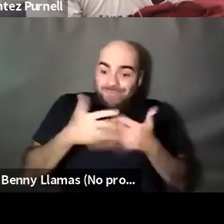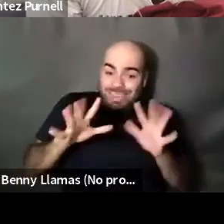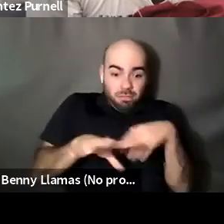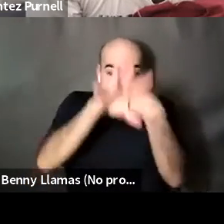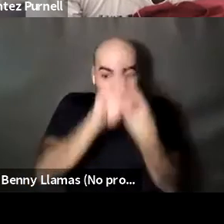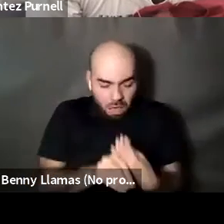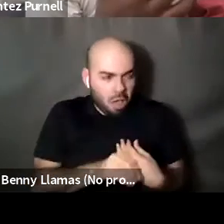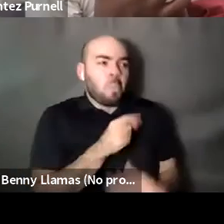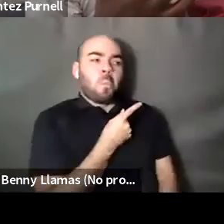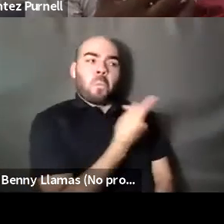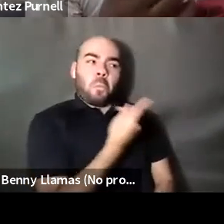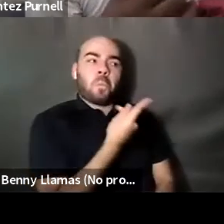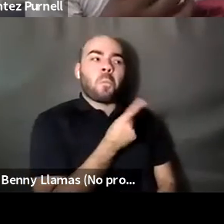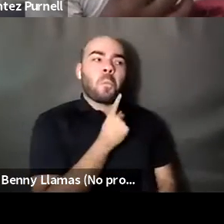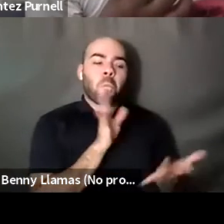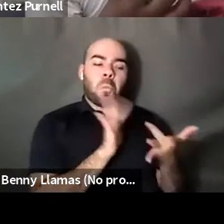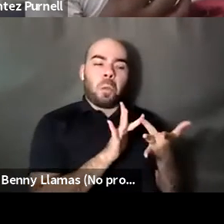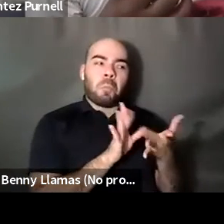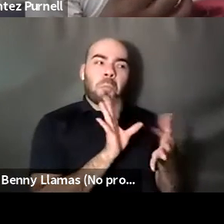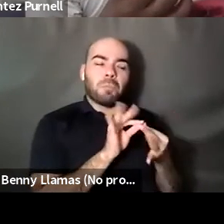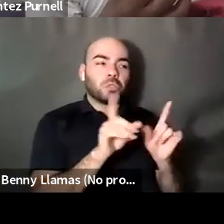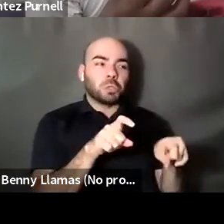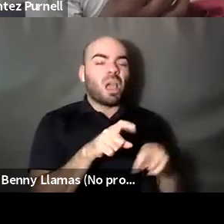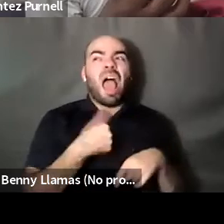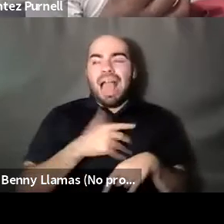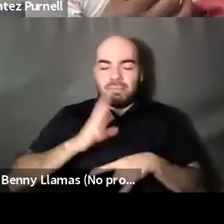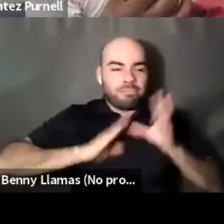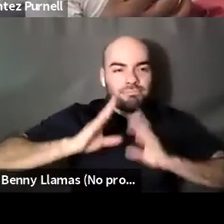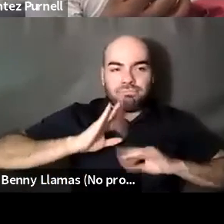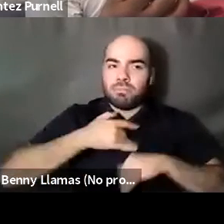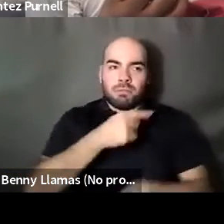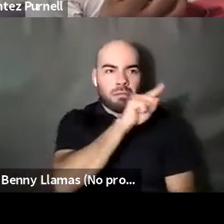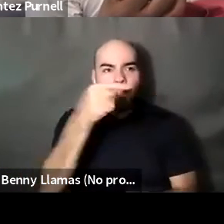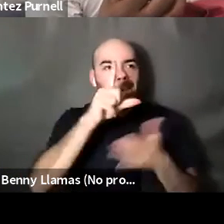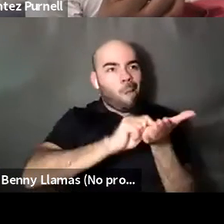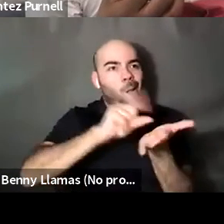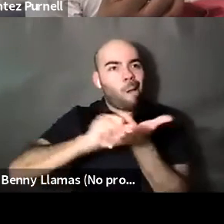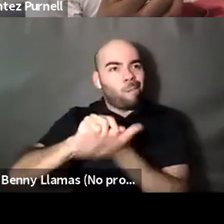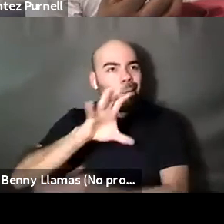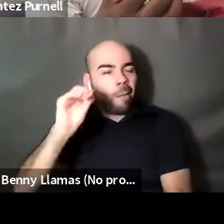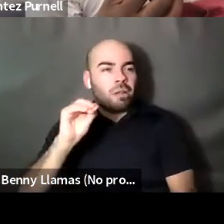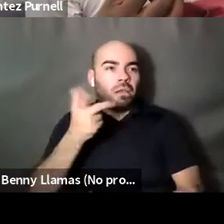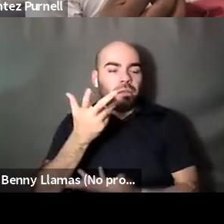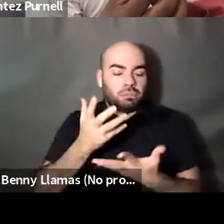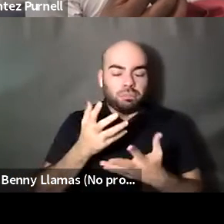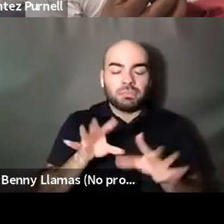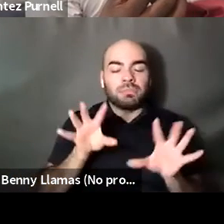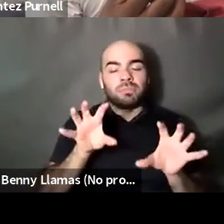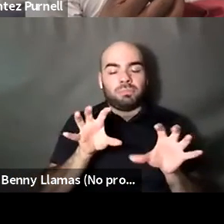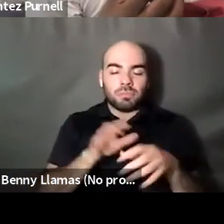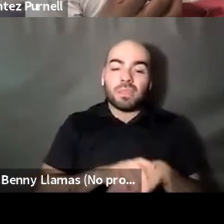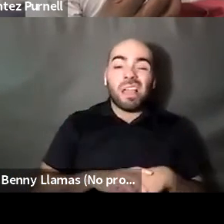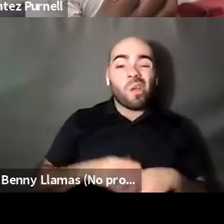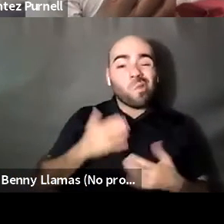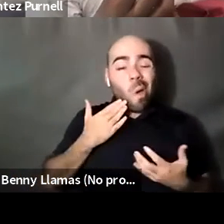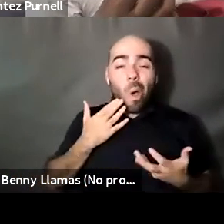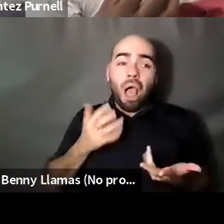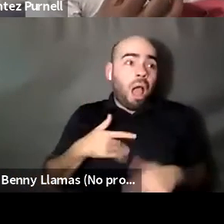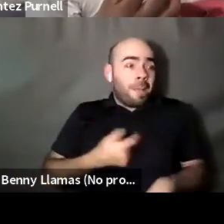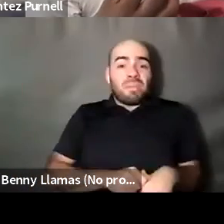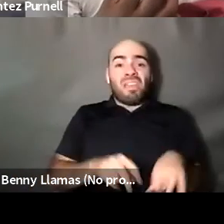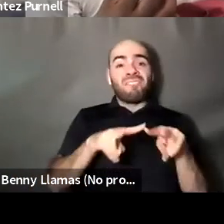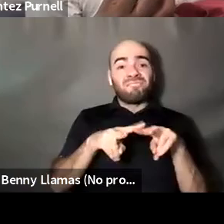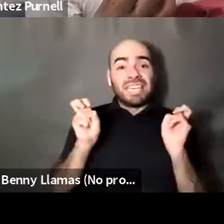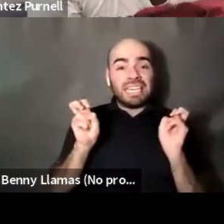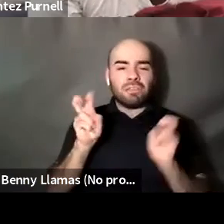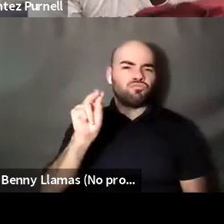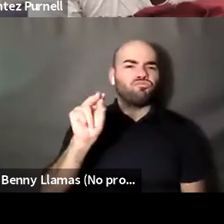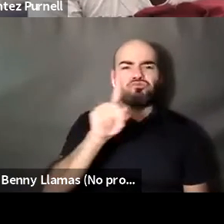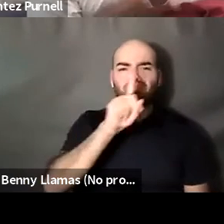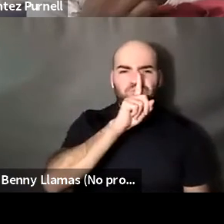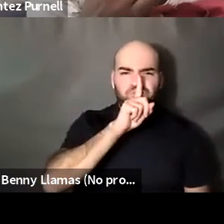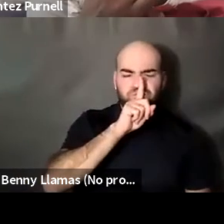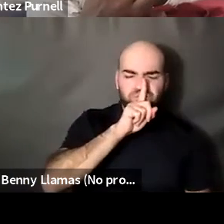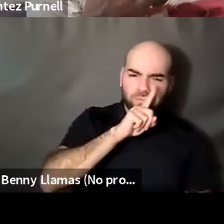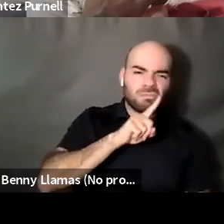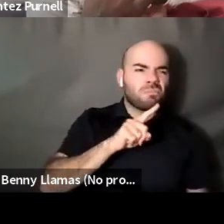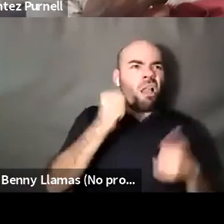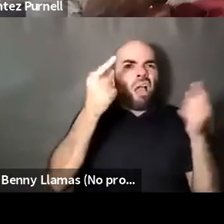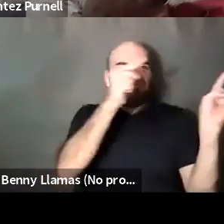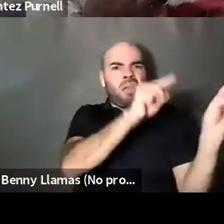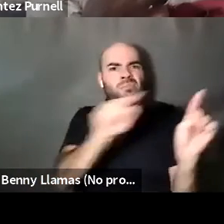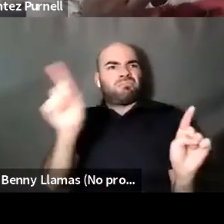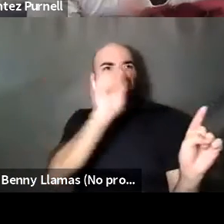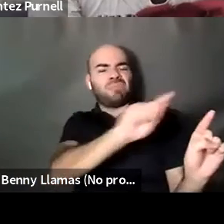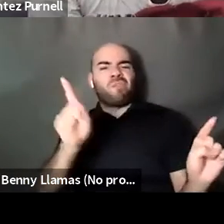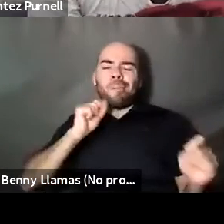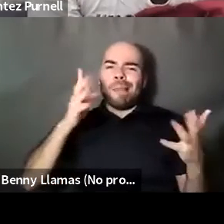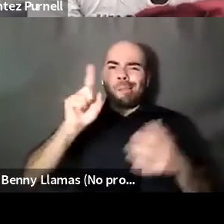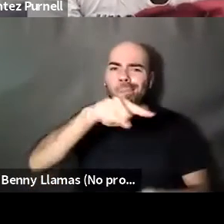Kenyon Farrow (he/him/his): Had a bunch of run ins with some publishers recently to them because I don't do, you know, right now, you know, and it's this is no shame to nobody live like there's a lot of stuff happening right now for a lot of black a writers that I really enjoy. Oh.